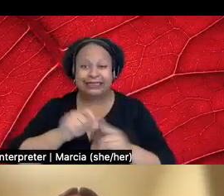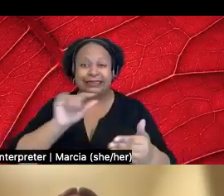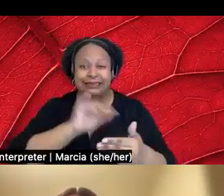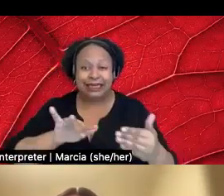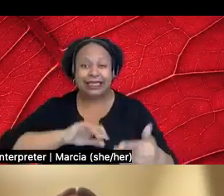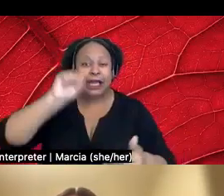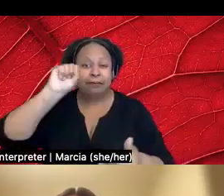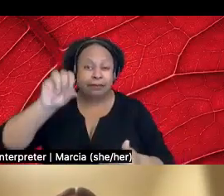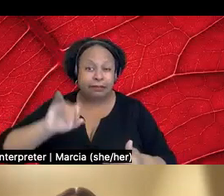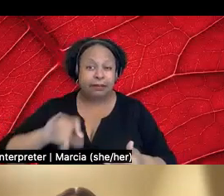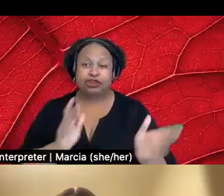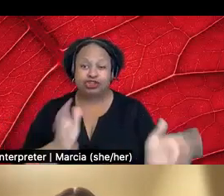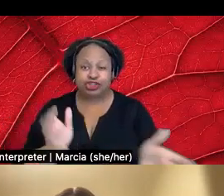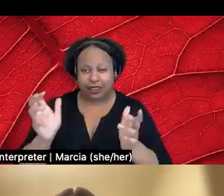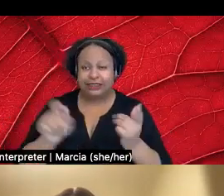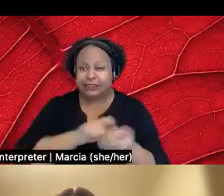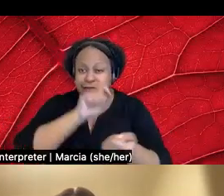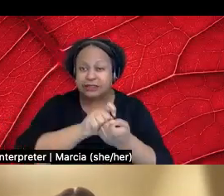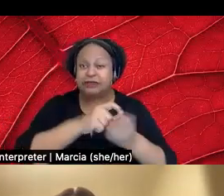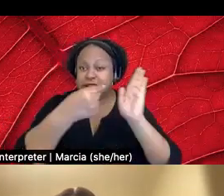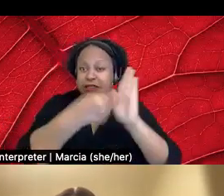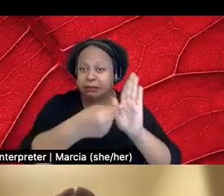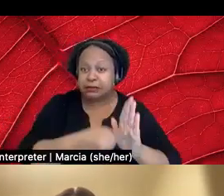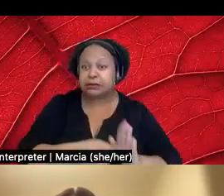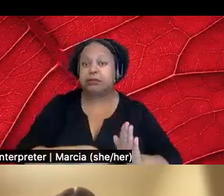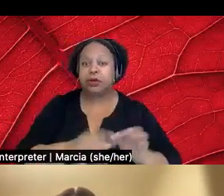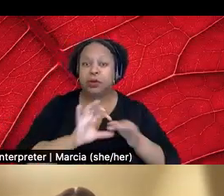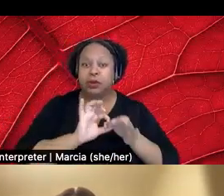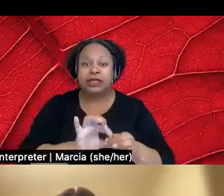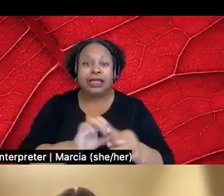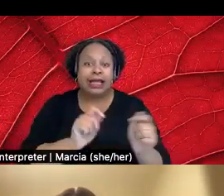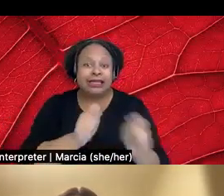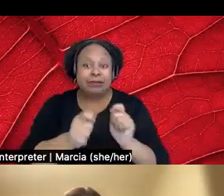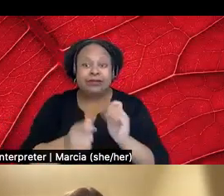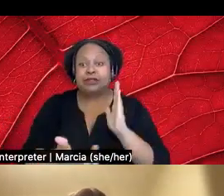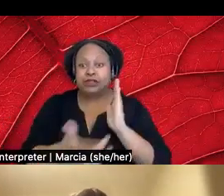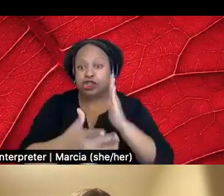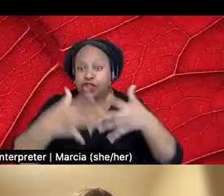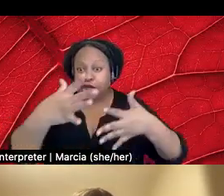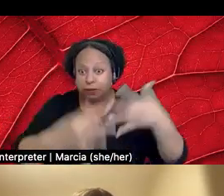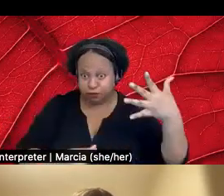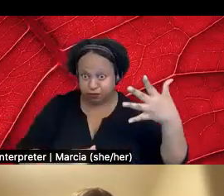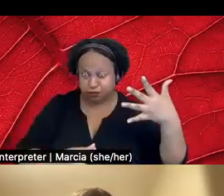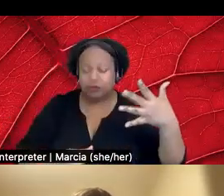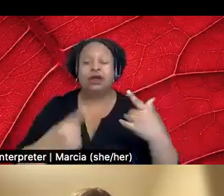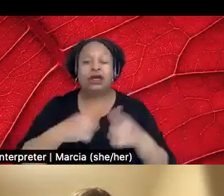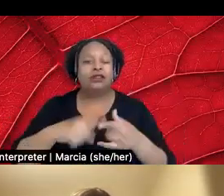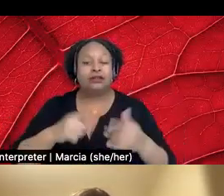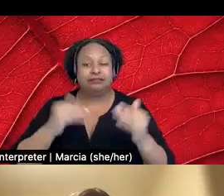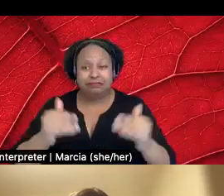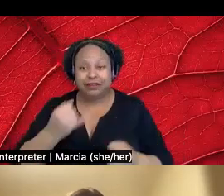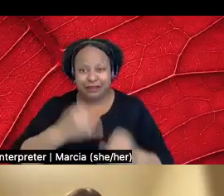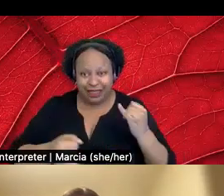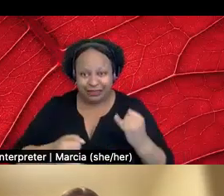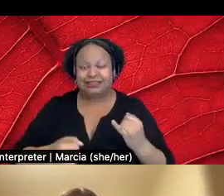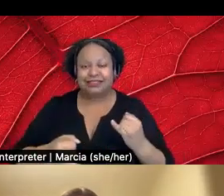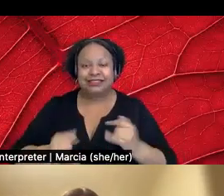little bit about some specific adaptive technology options. And then we will leave some time, of course, for some questions and answers.